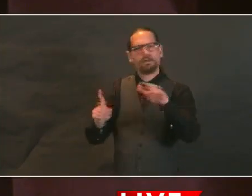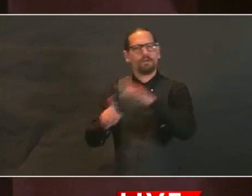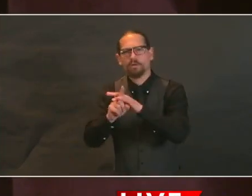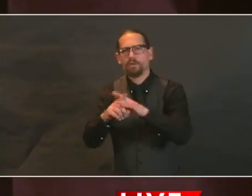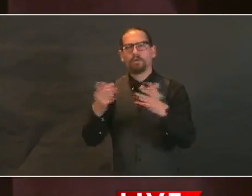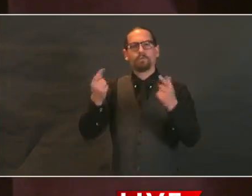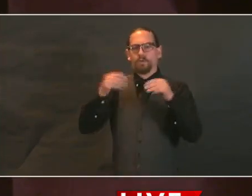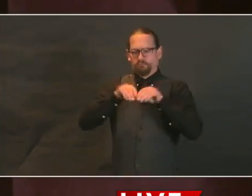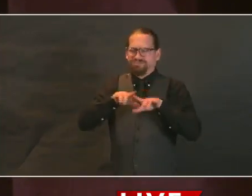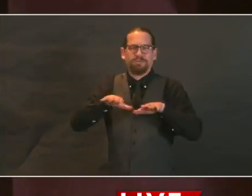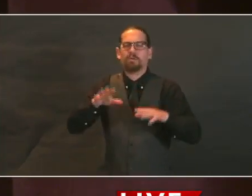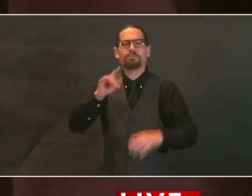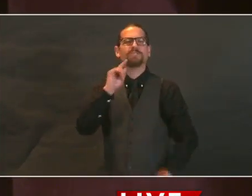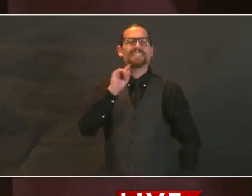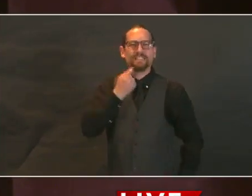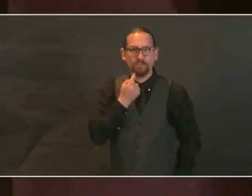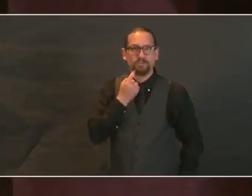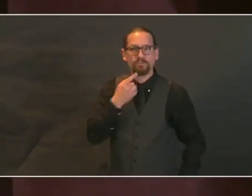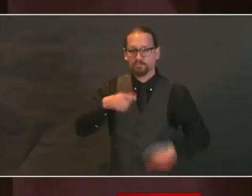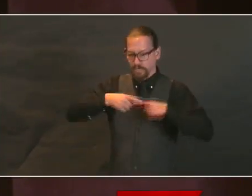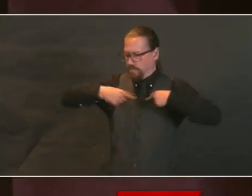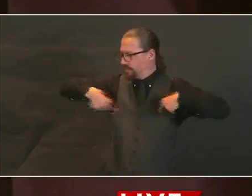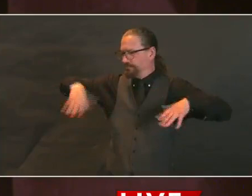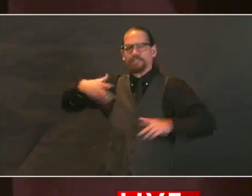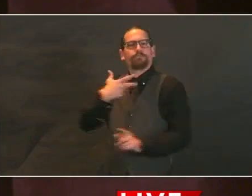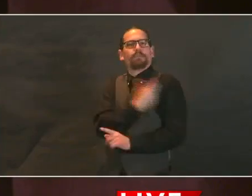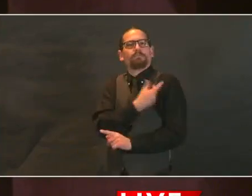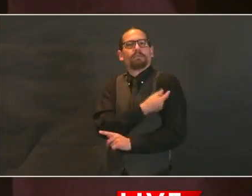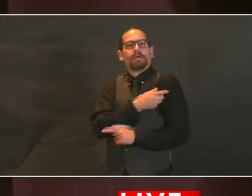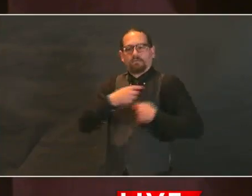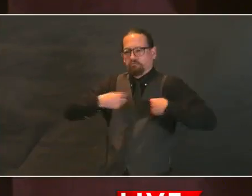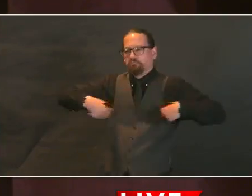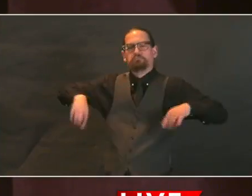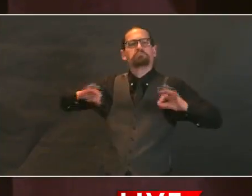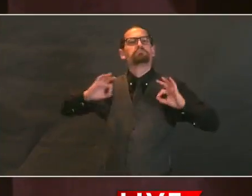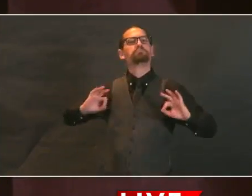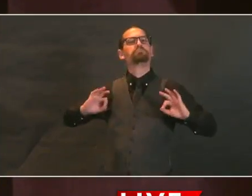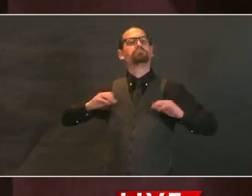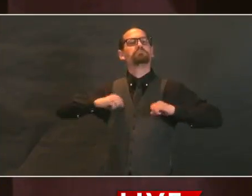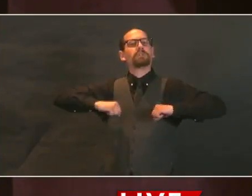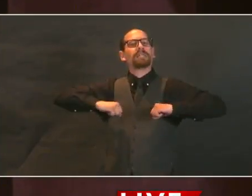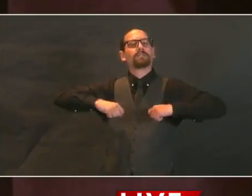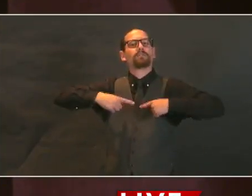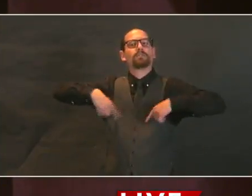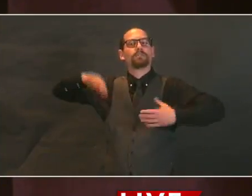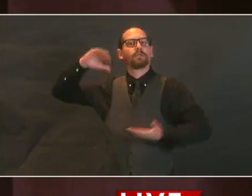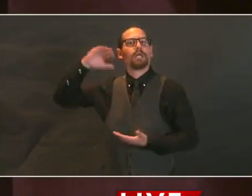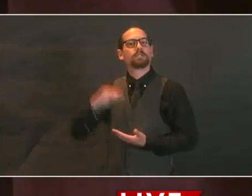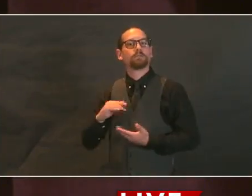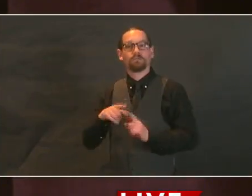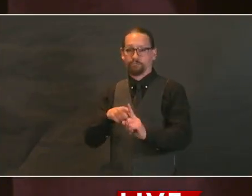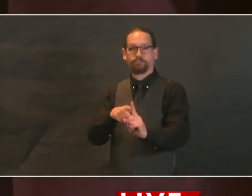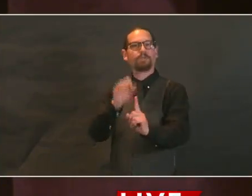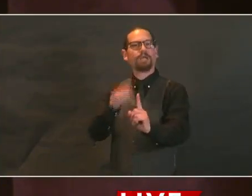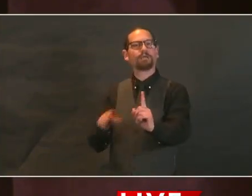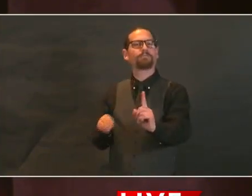CONTAGIOUS AND THEY'RE SHOWING THAT THEY ARE ALSO MORE SEVERE AND THE TRUTH IS THAT ANY ONE